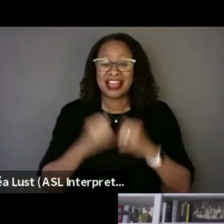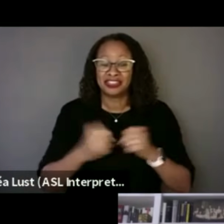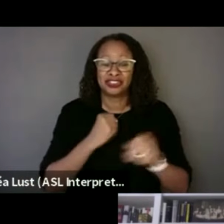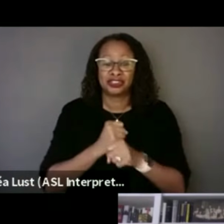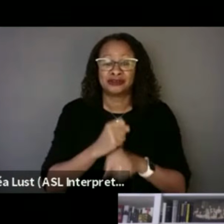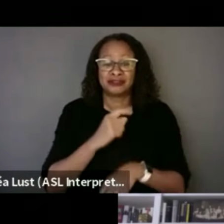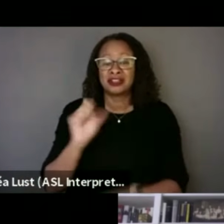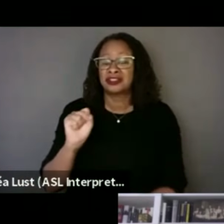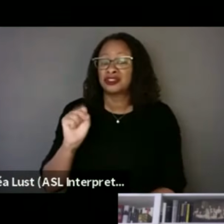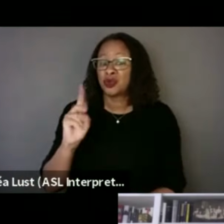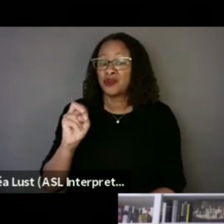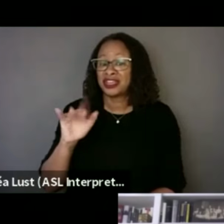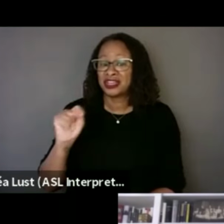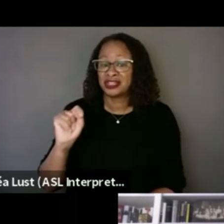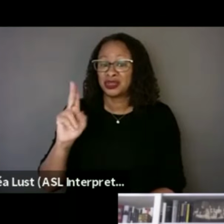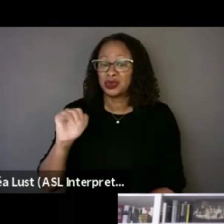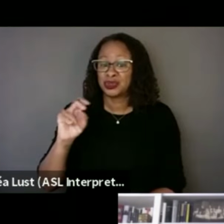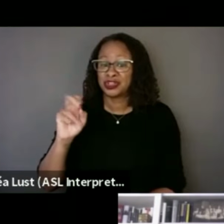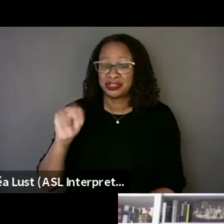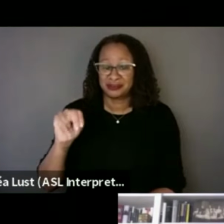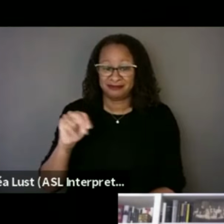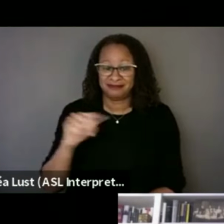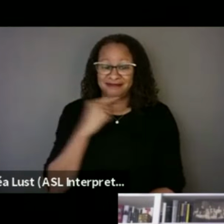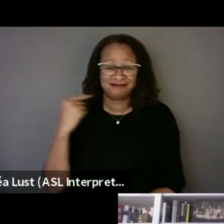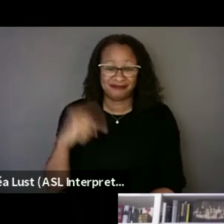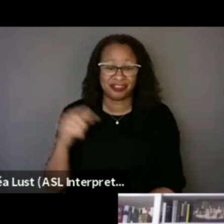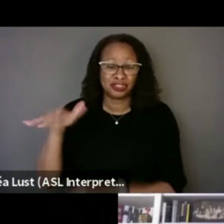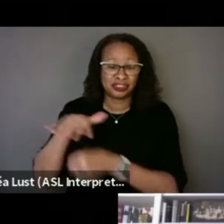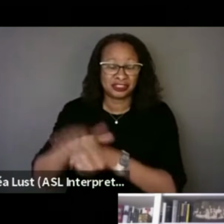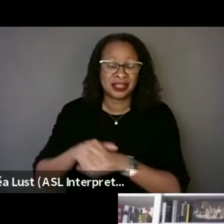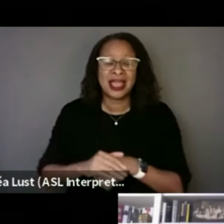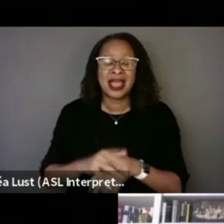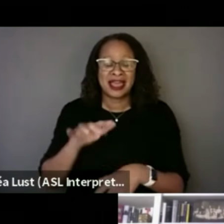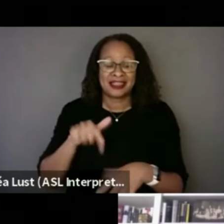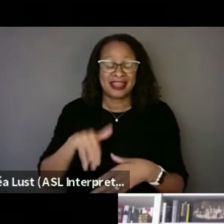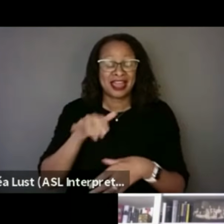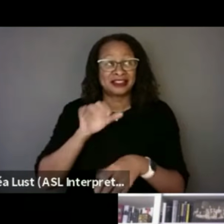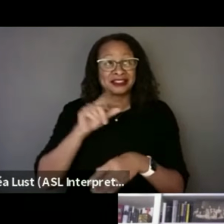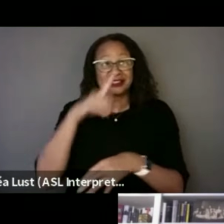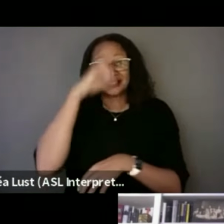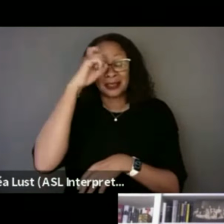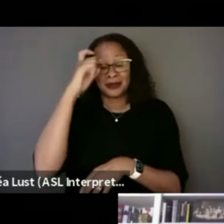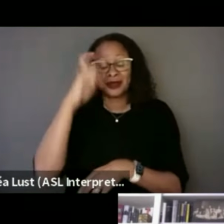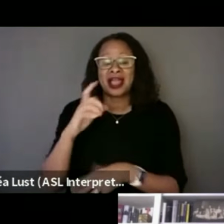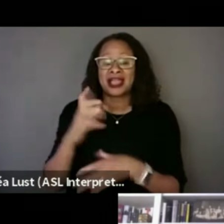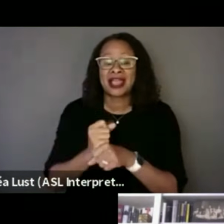And that summer, I got a job at Len film, the Leningrad film studios,